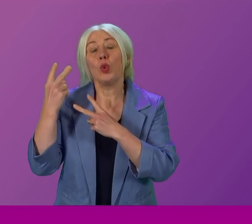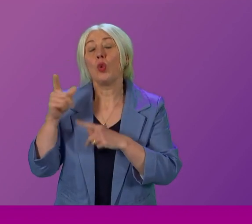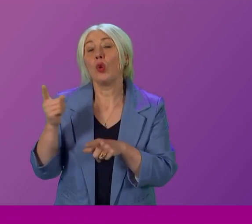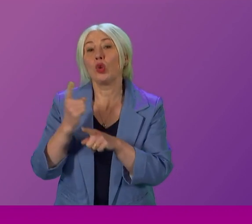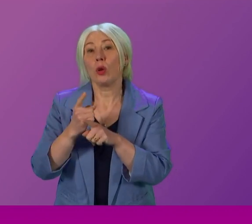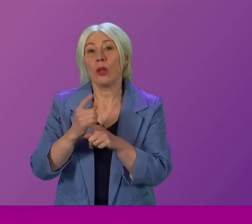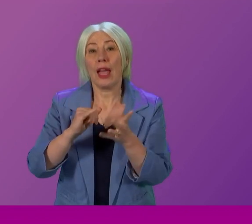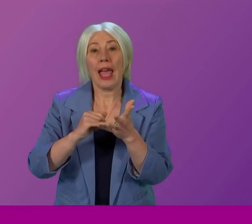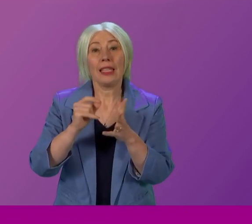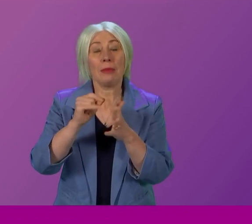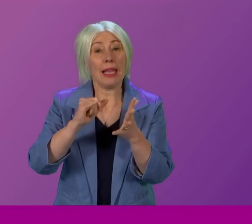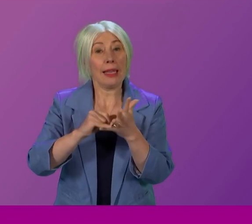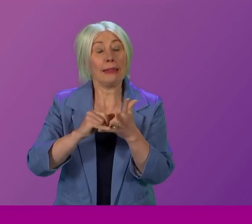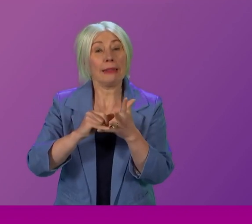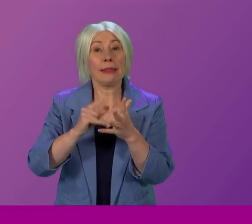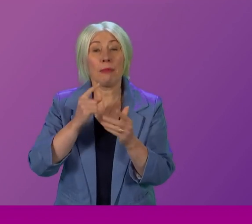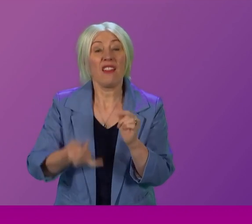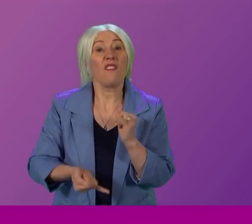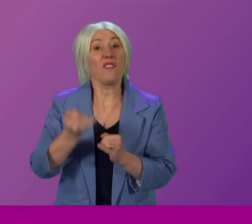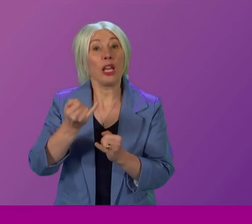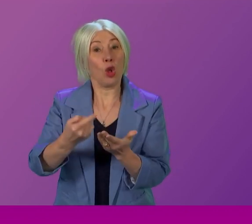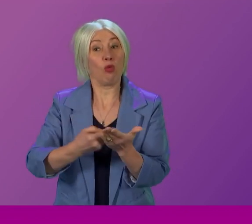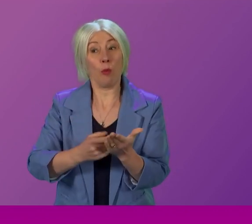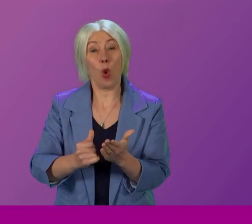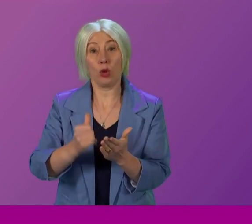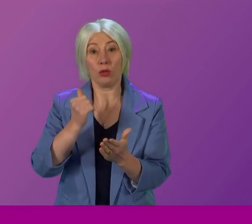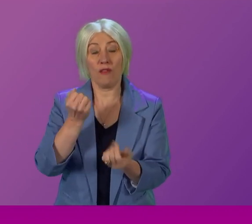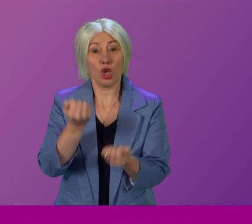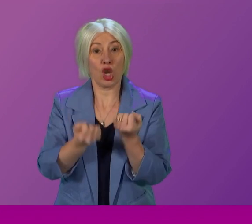the Scottish Prison Service provided a final report to the Cabinet Secretary for Justice on